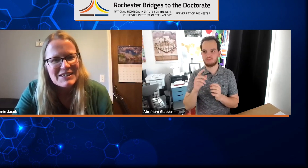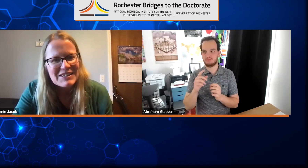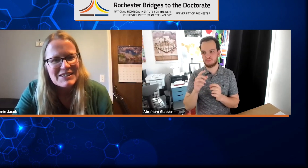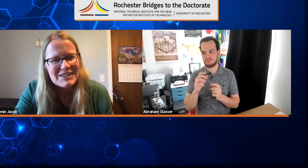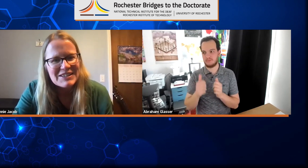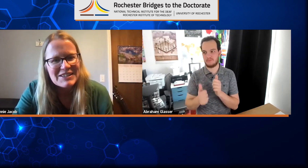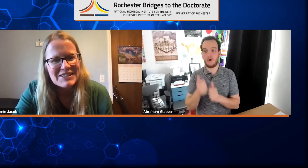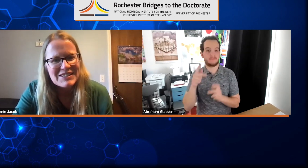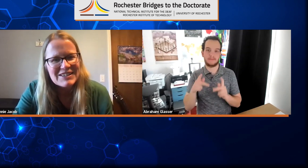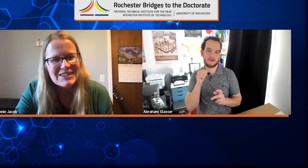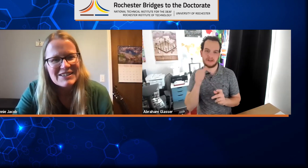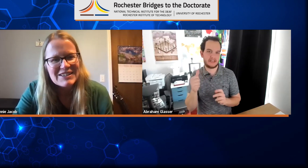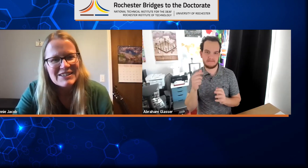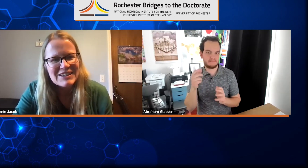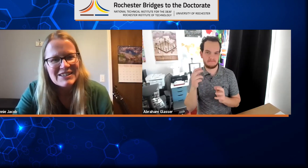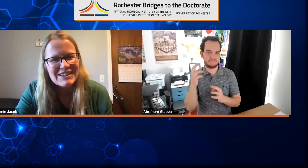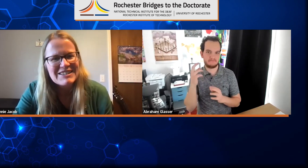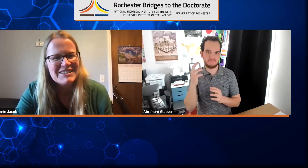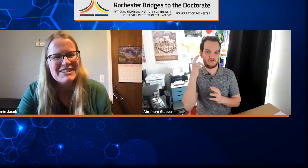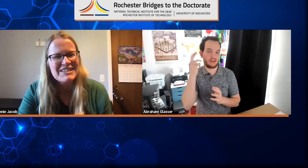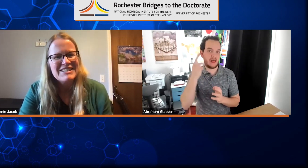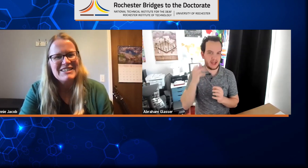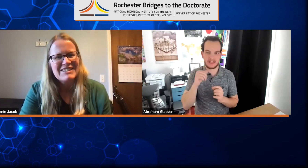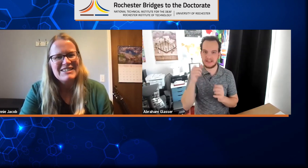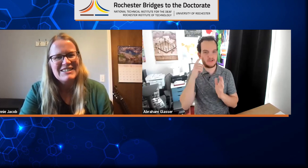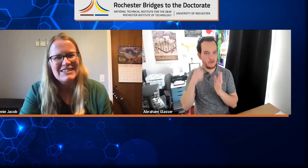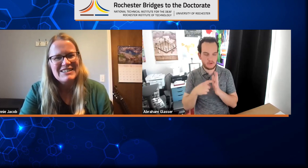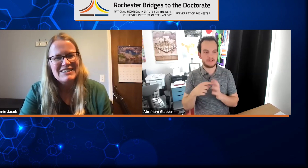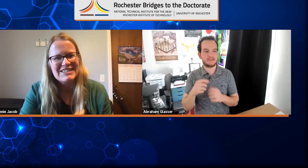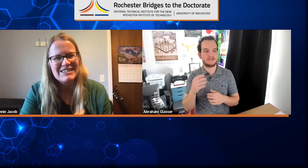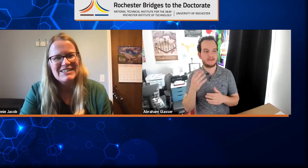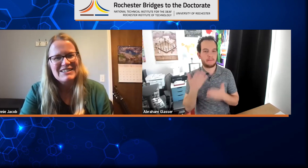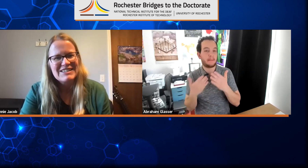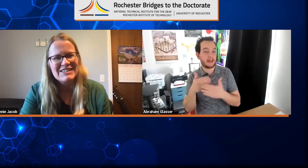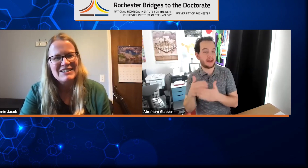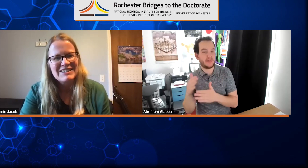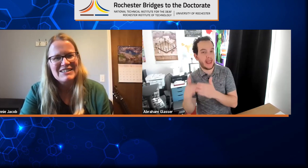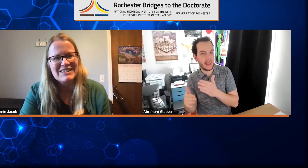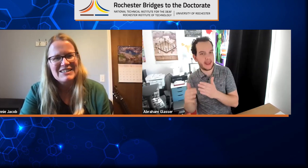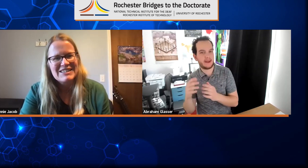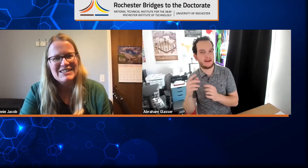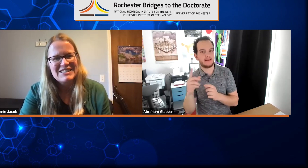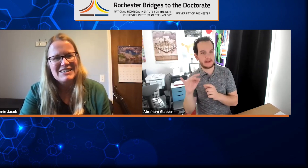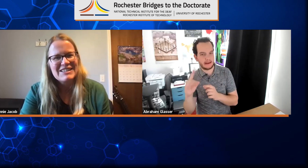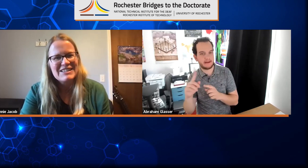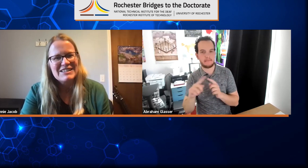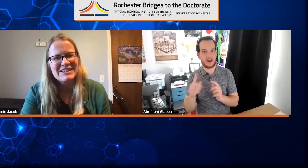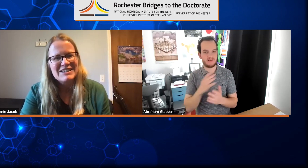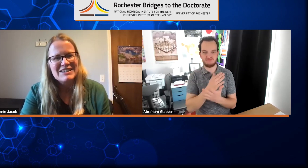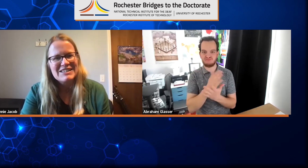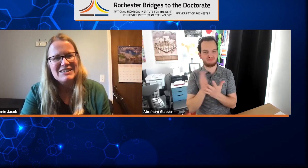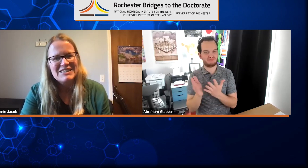Yes. Most people didn't realize or notice.